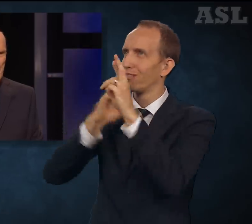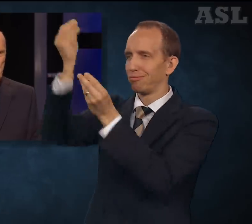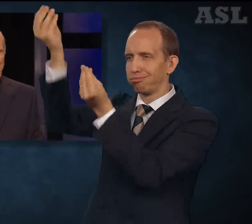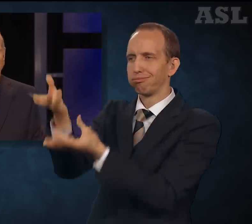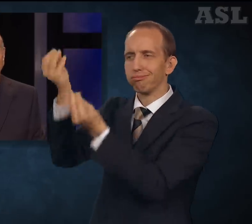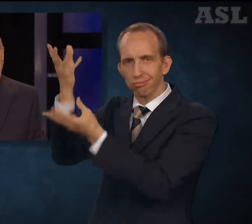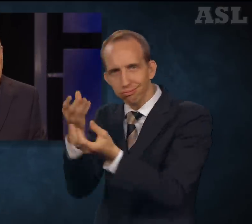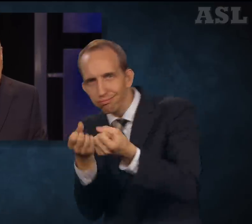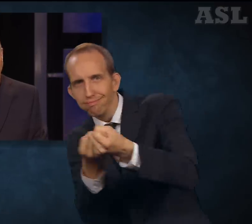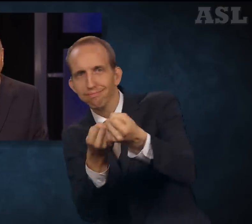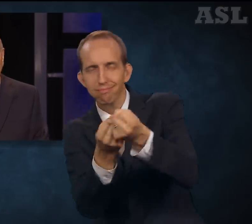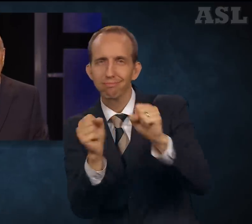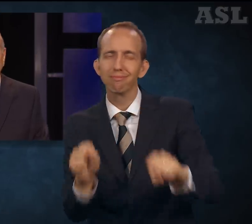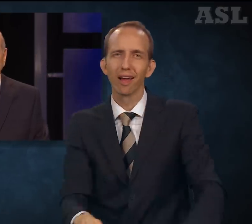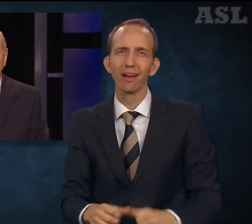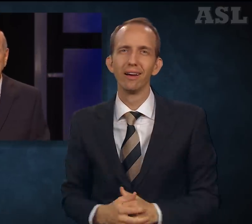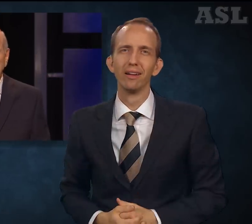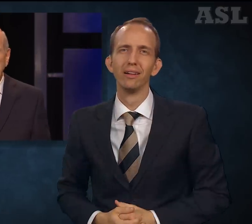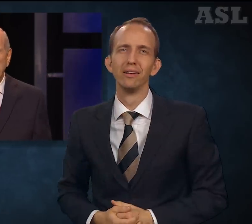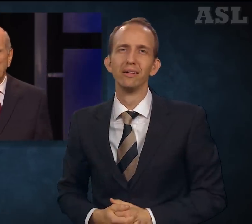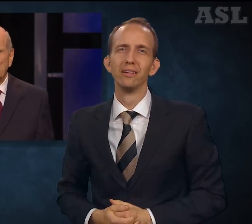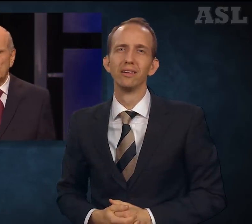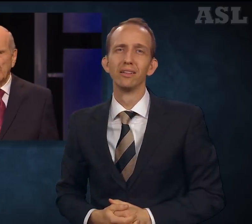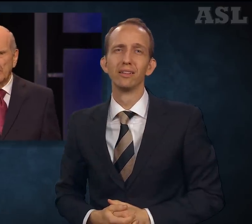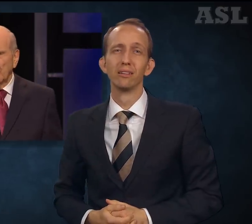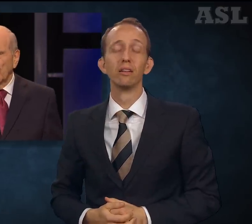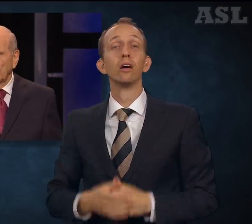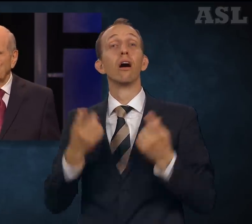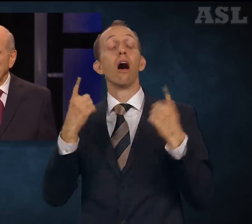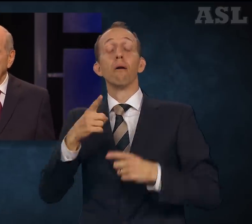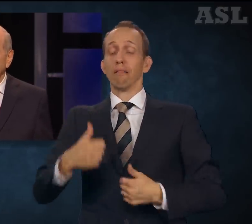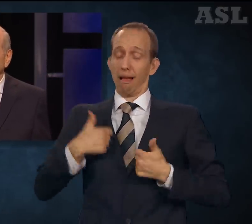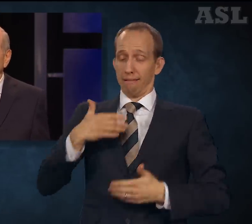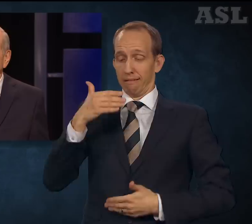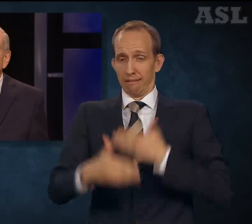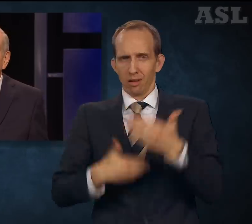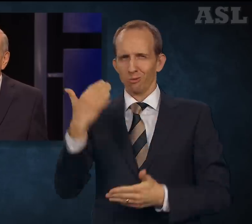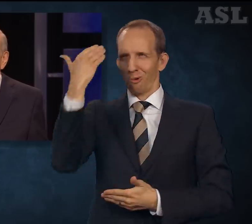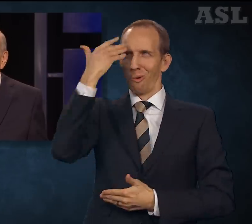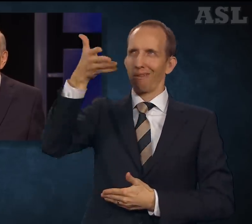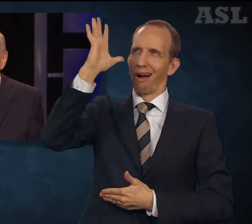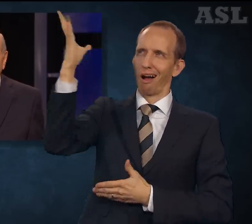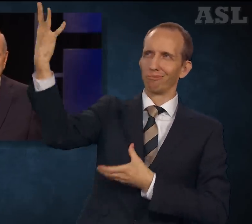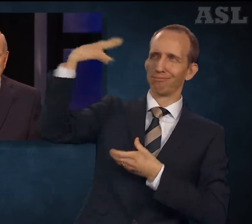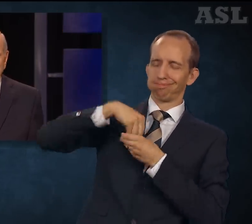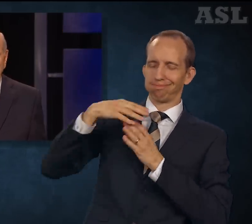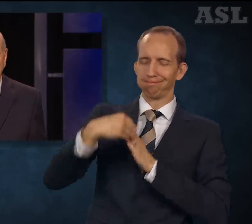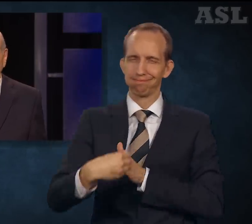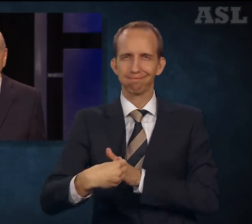THEY ARE ALSO SEEKING